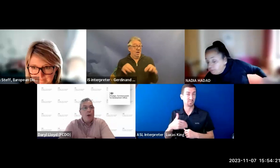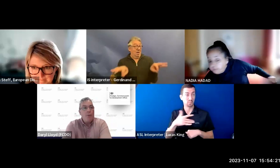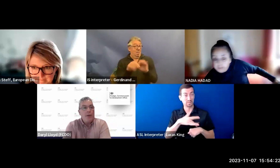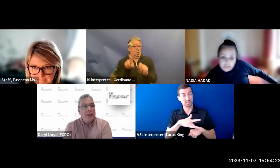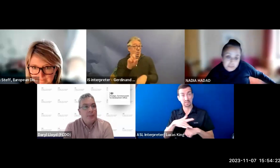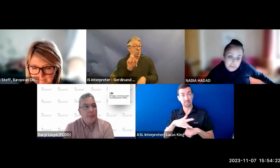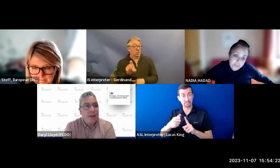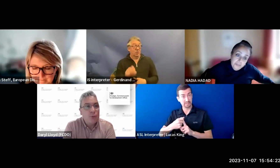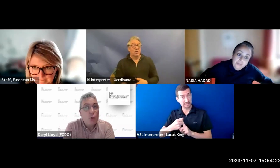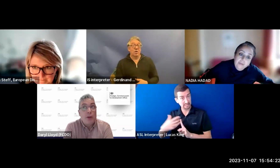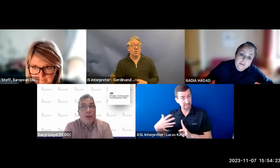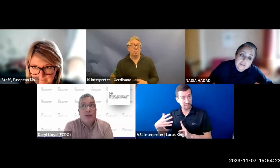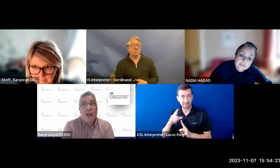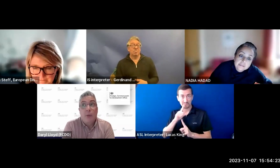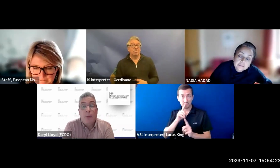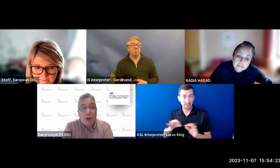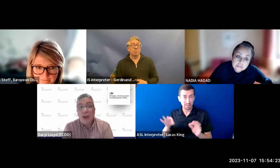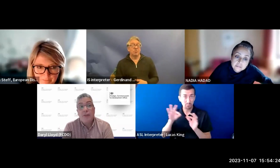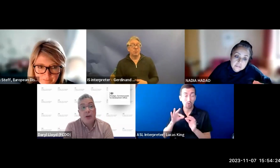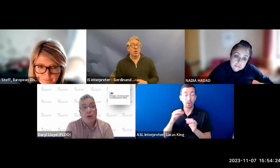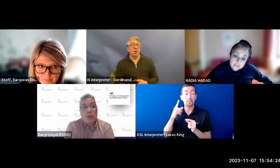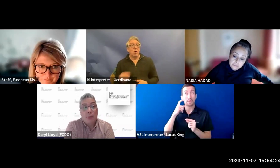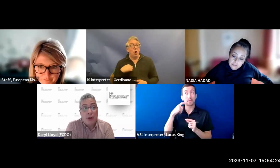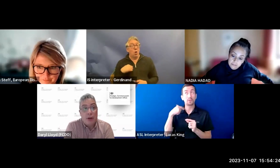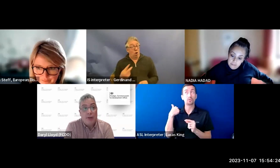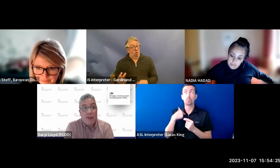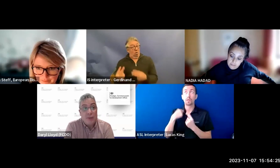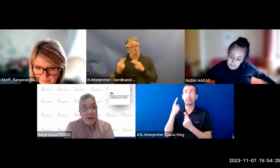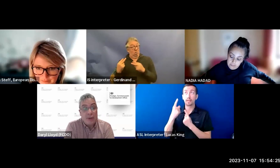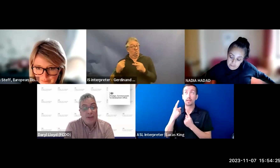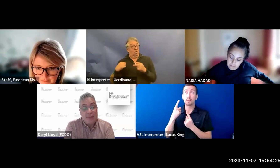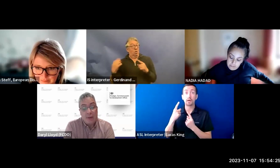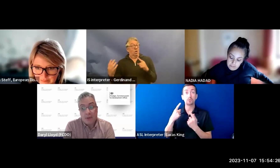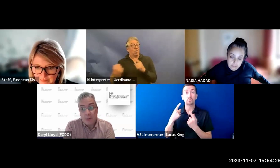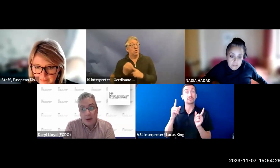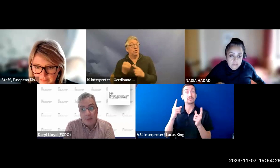because we were achieving a lot with disability-specific programs,